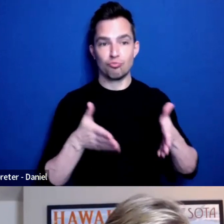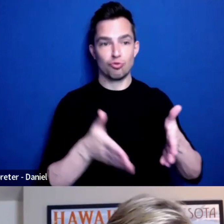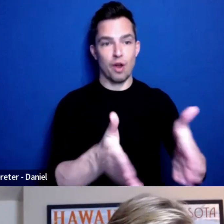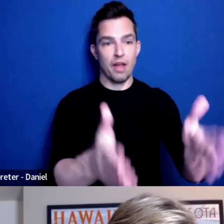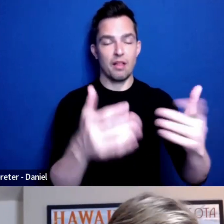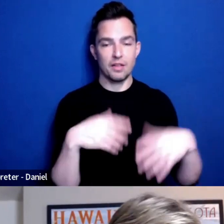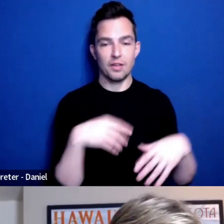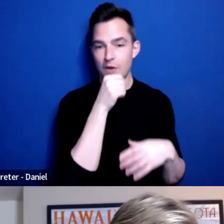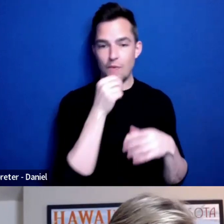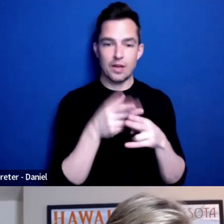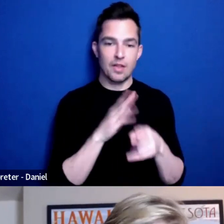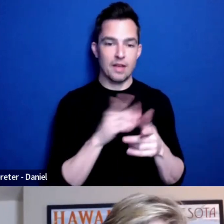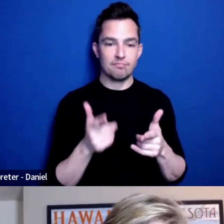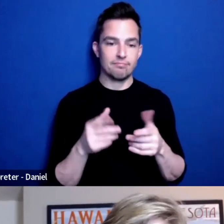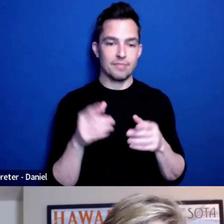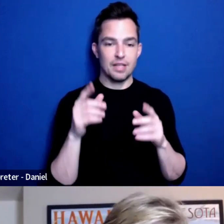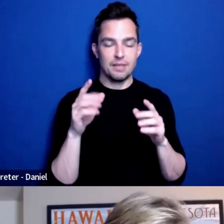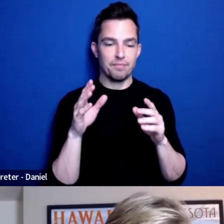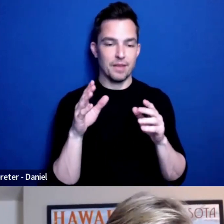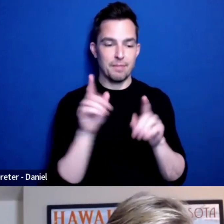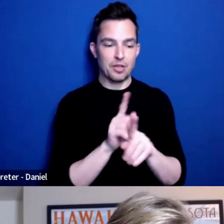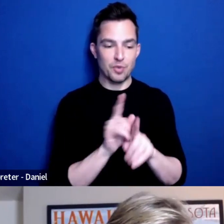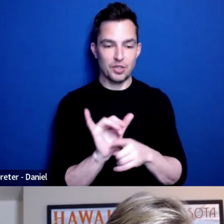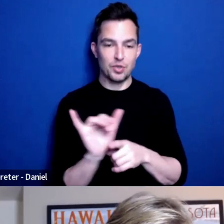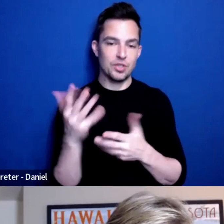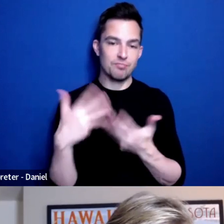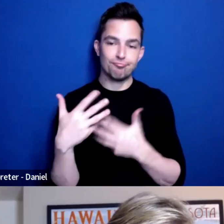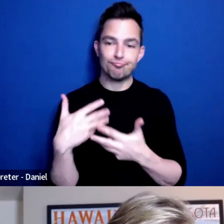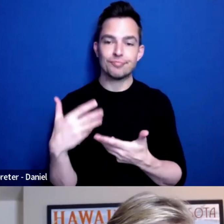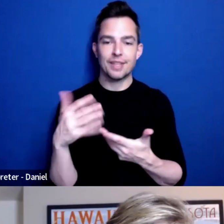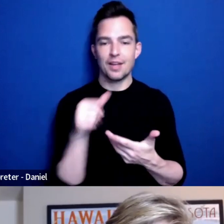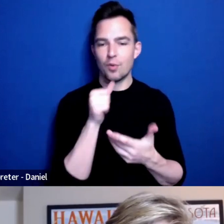mentoring, too. So it it wasn't that structured in terms of you